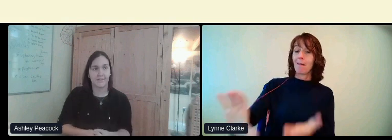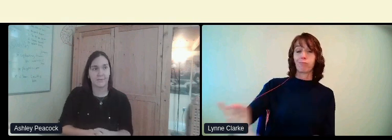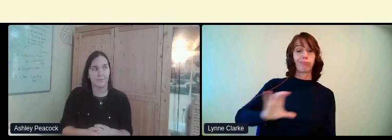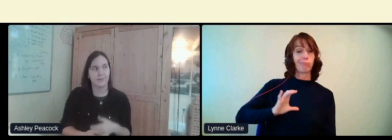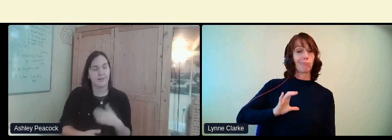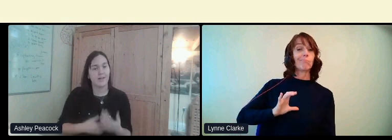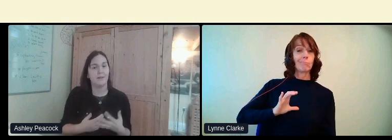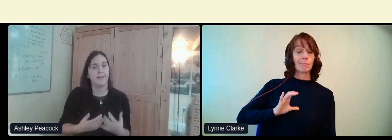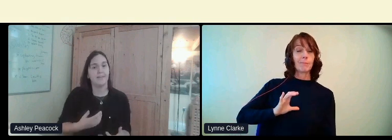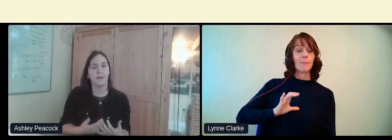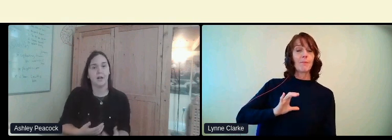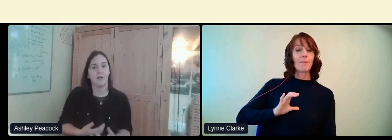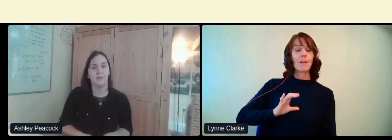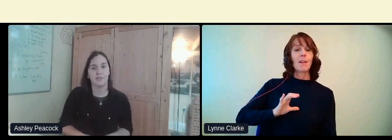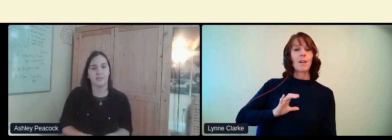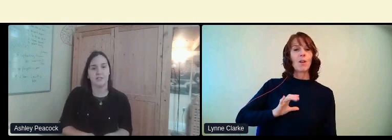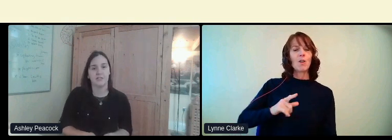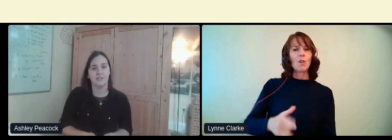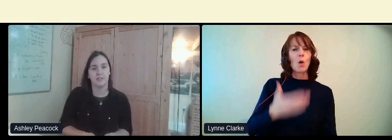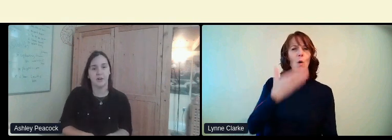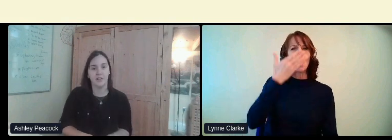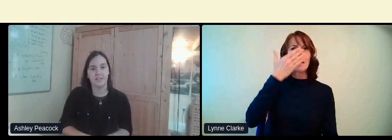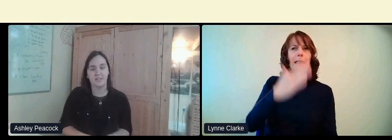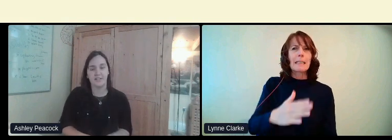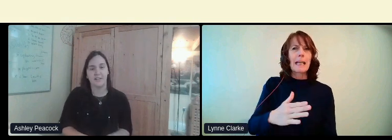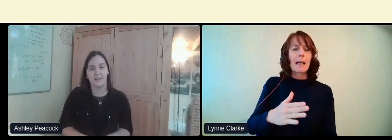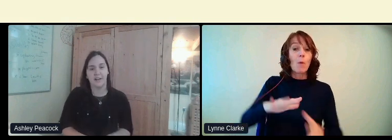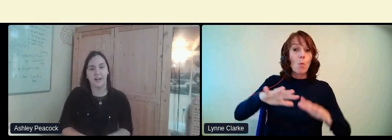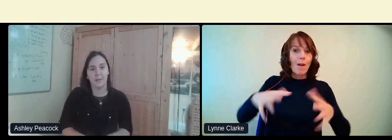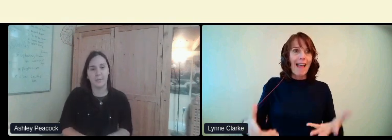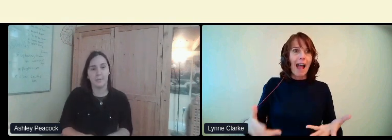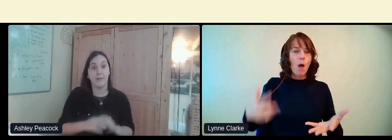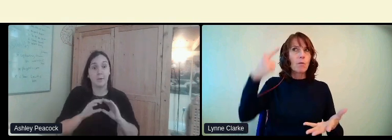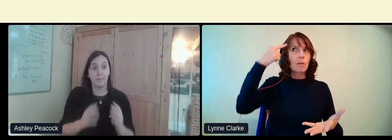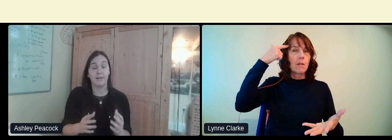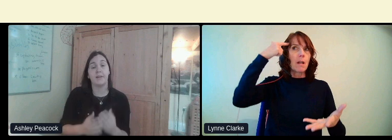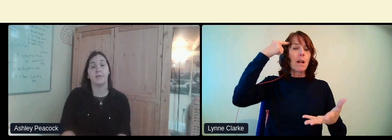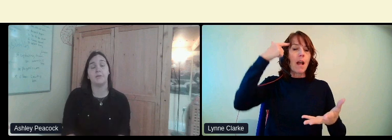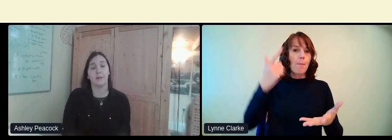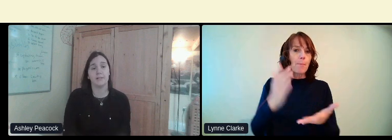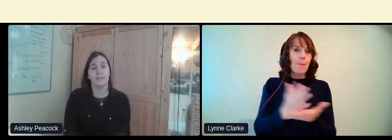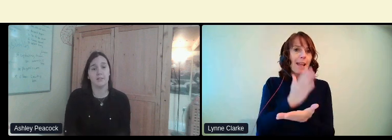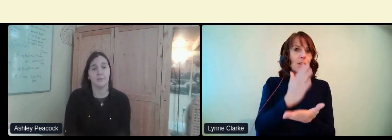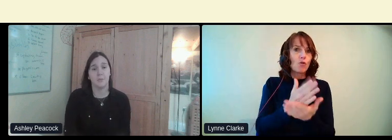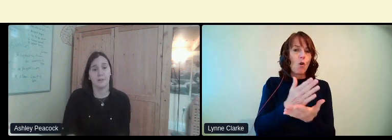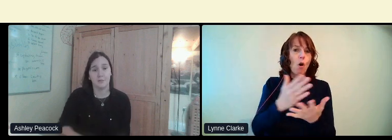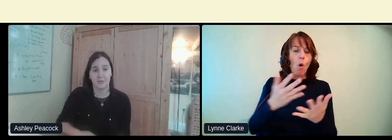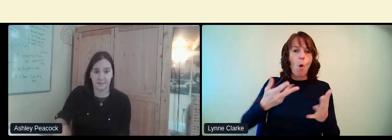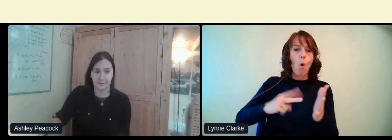we're kind of paying this unconscious cost by not making our organisations more inclusive.